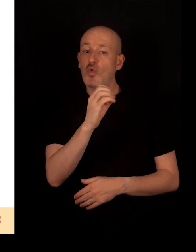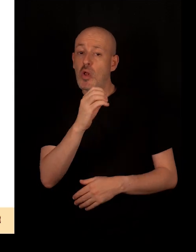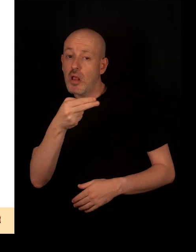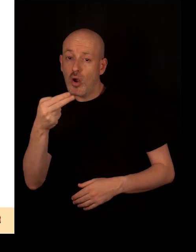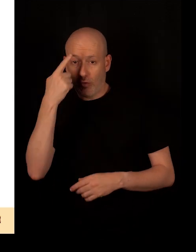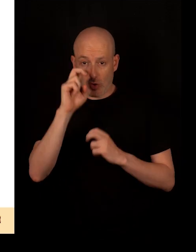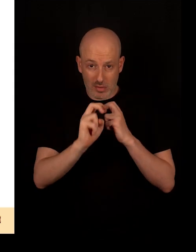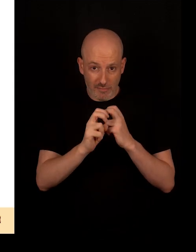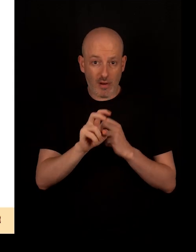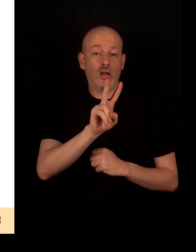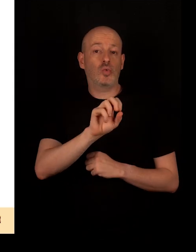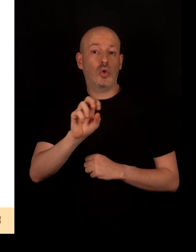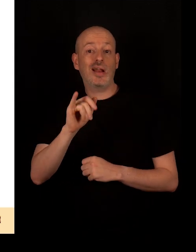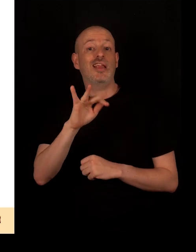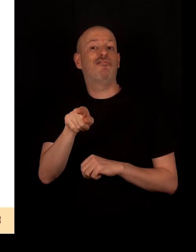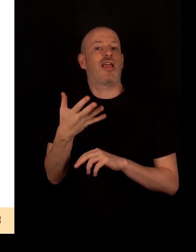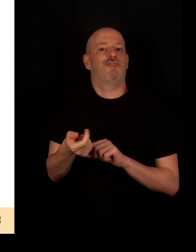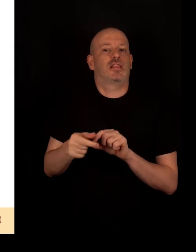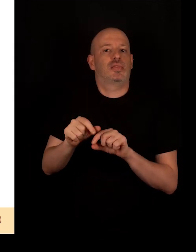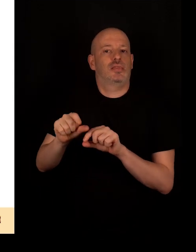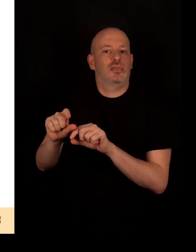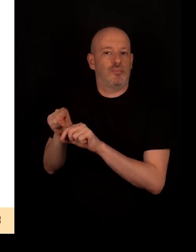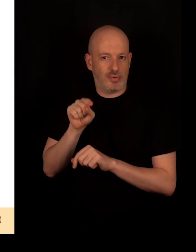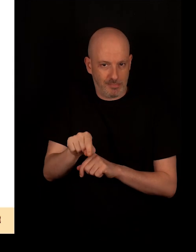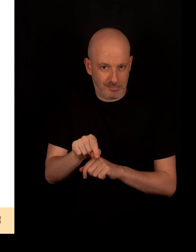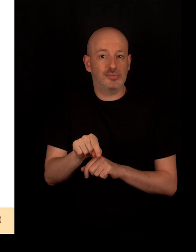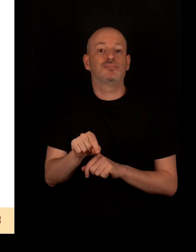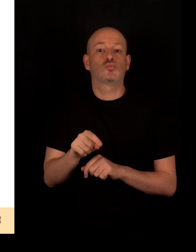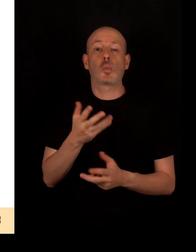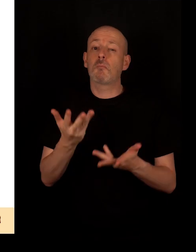for 400€ for travel and 200€ if they take any top ups.